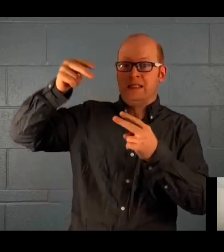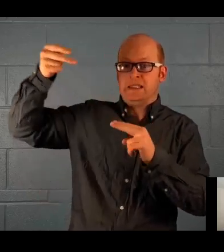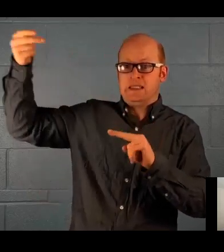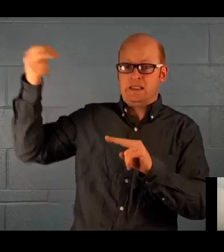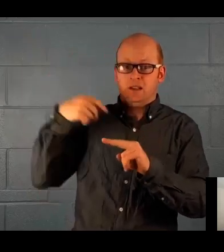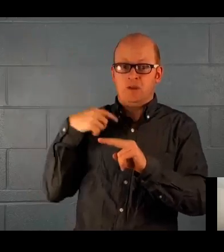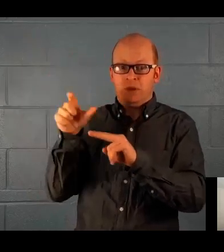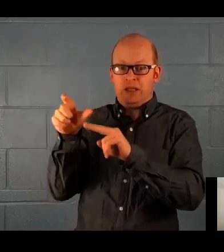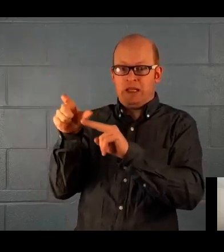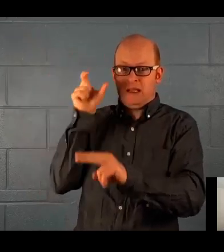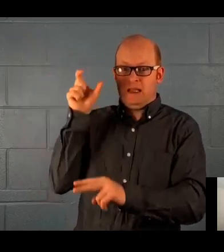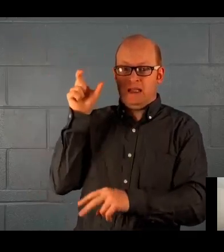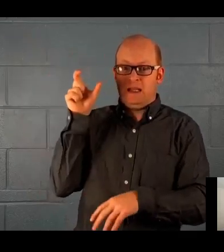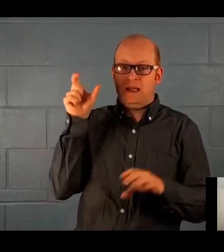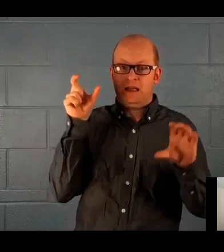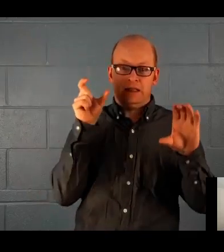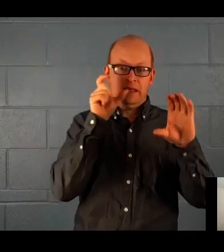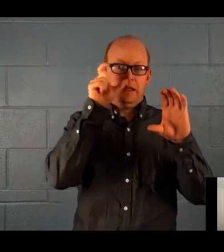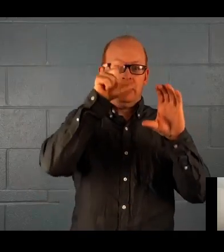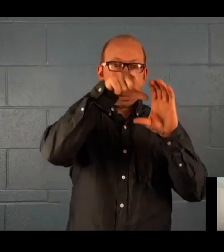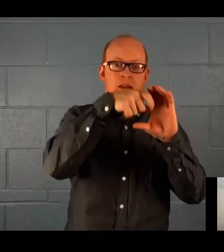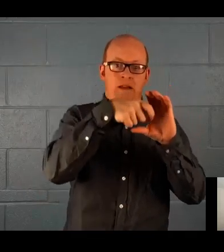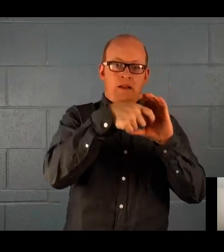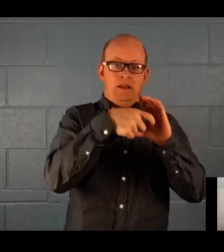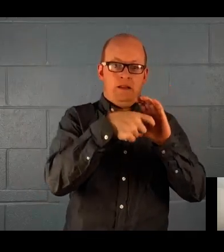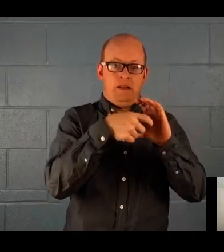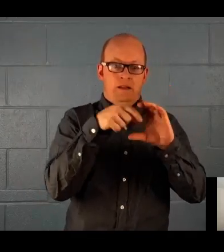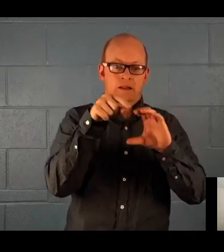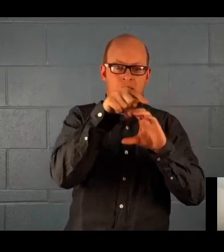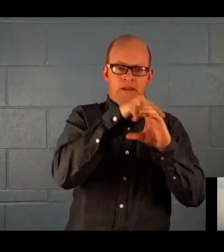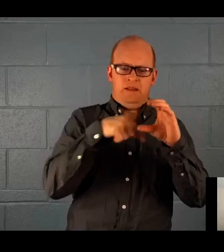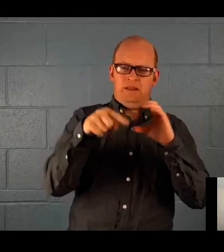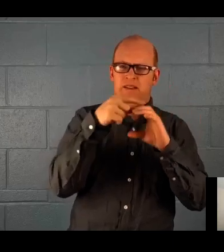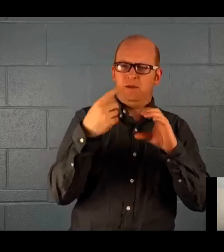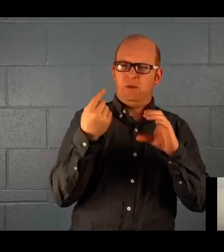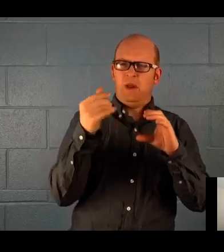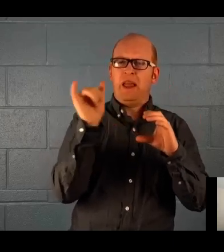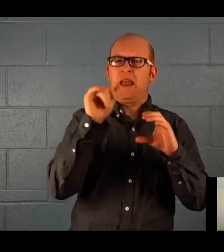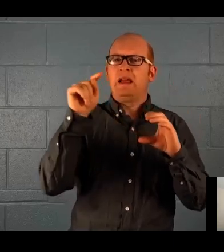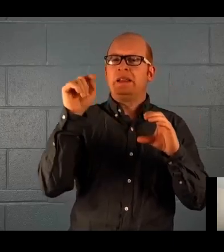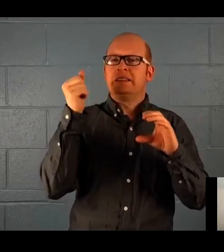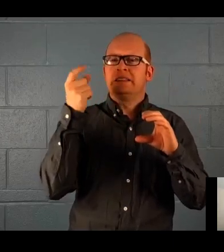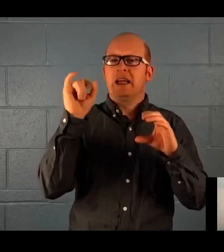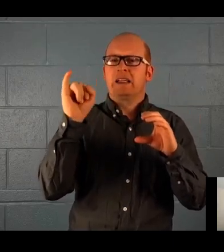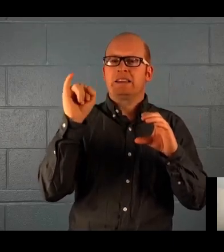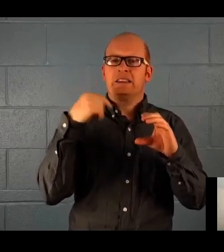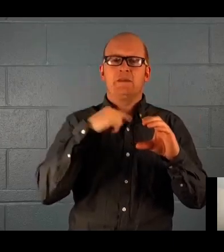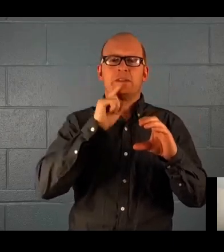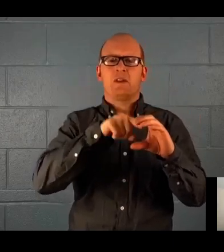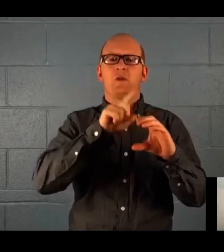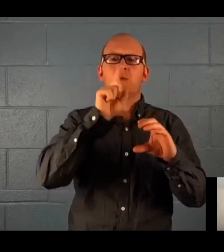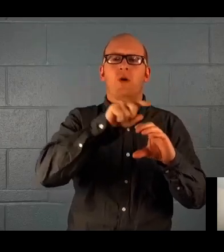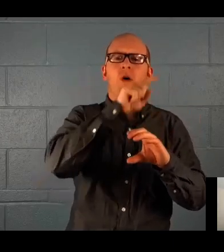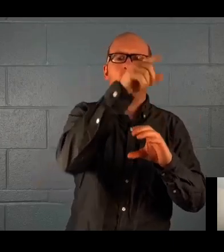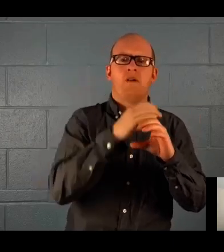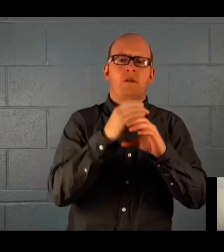First what we do is we take a piece of DNA, and we put it inside a vector. You can think of the vector like a taxicab and the gene